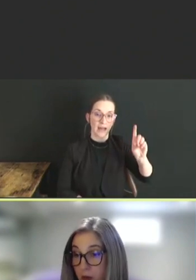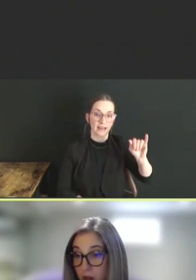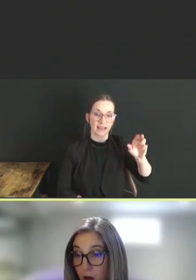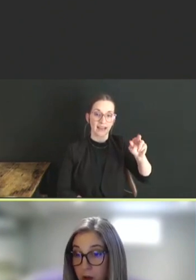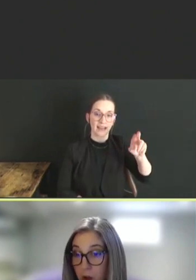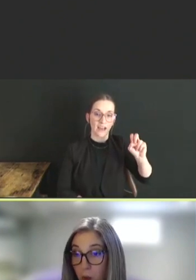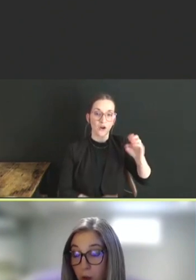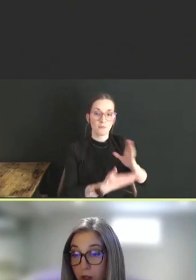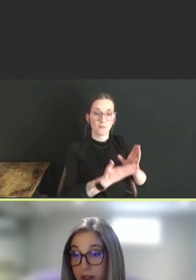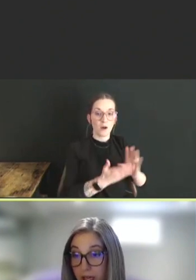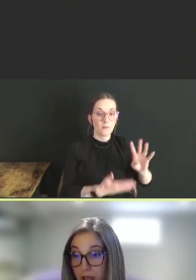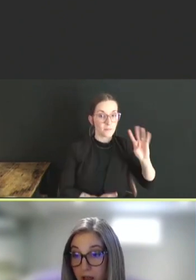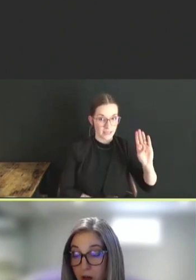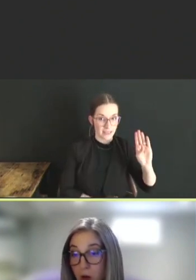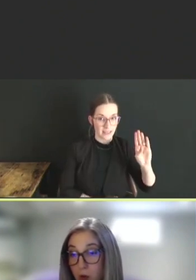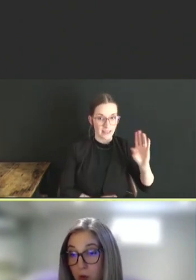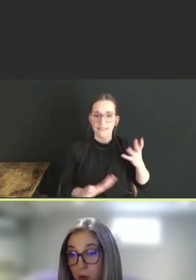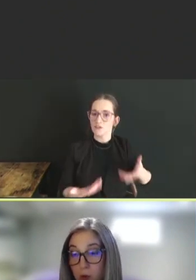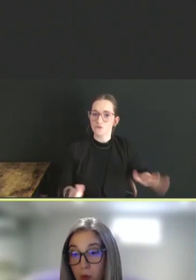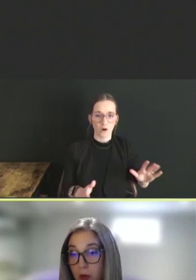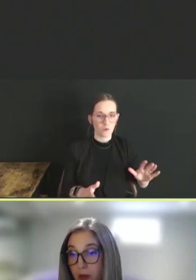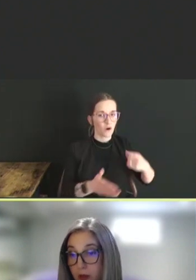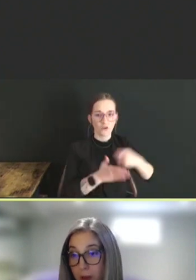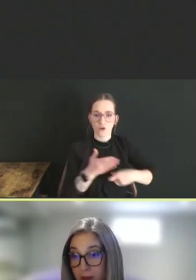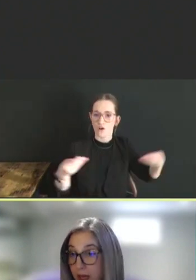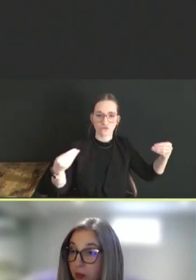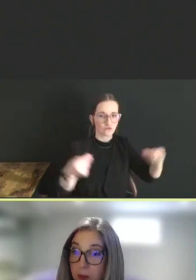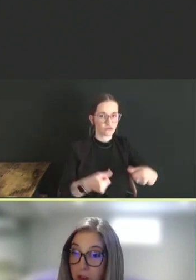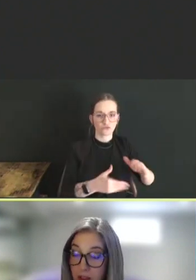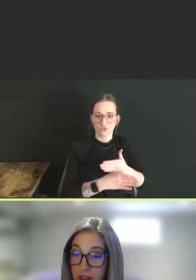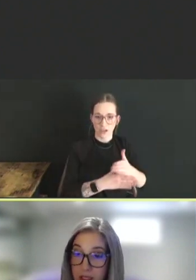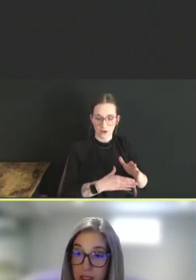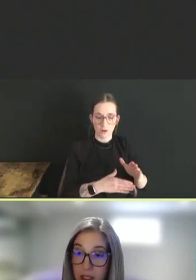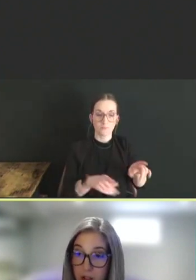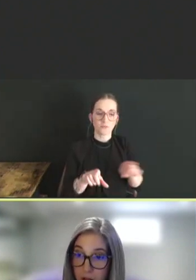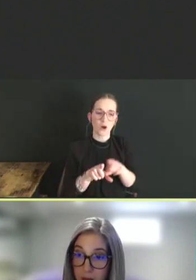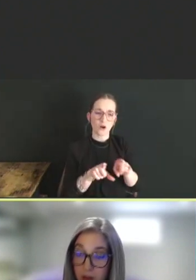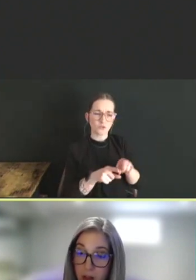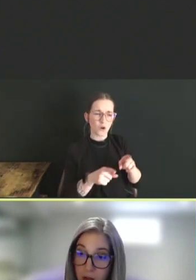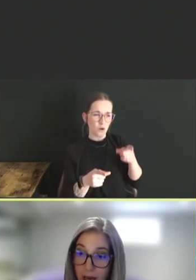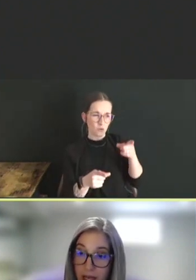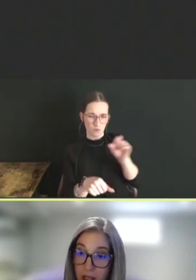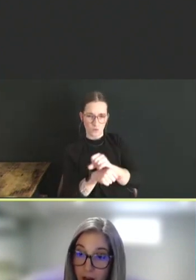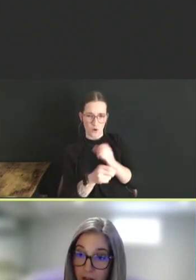There was also work done through the public health emergency in terms of also adding coverage